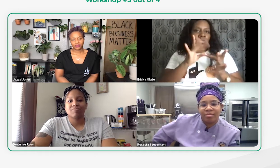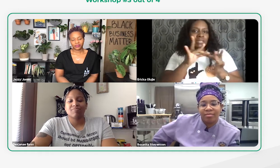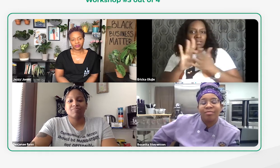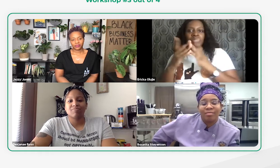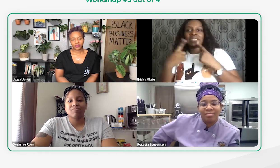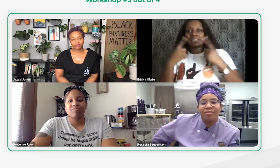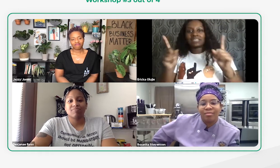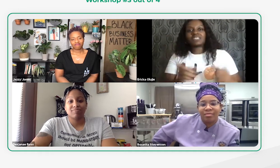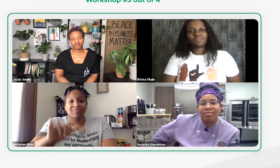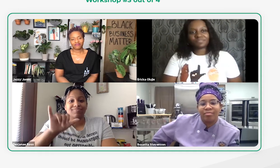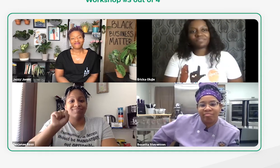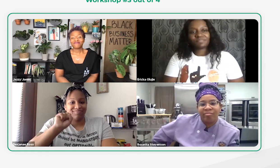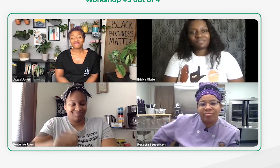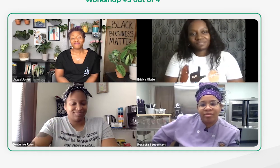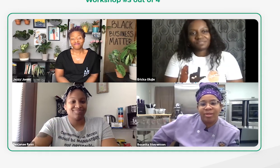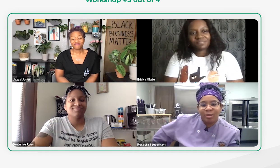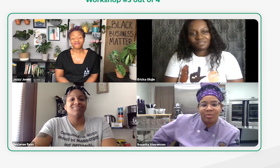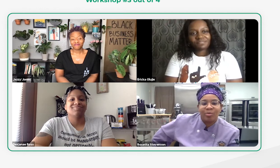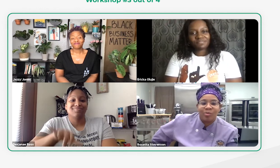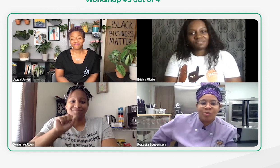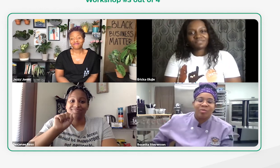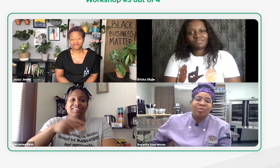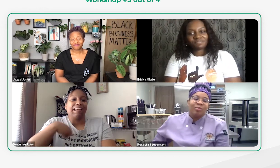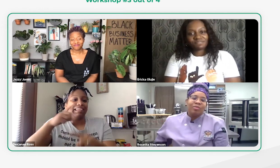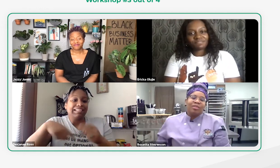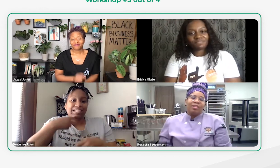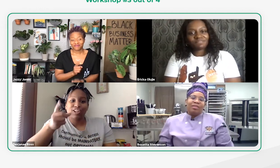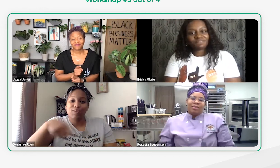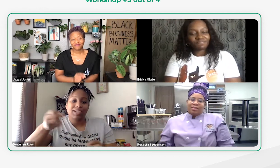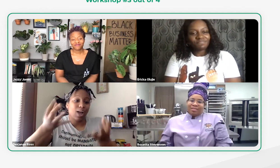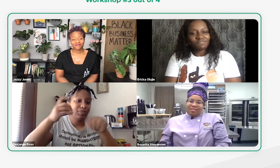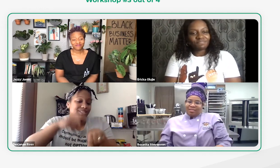your comfort zone, which leads to success. >> Desjunae.